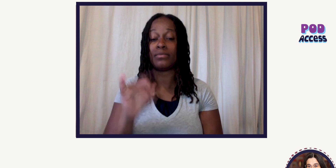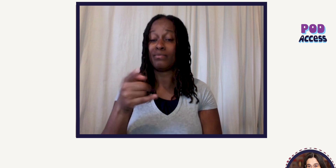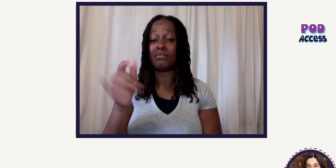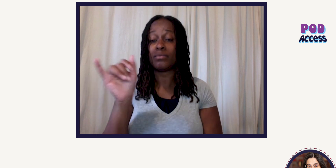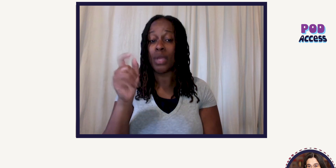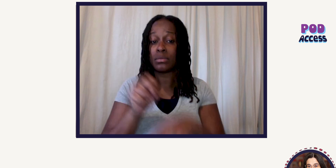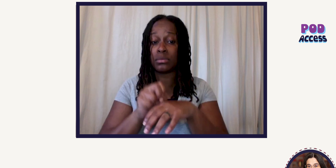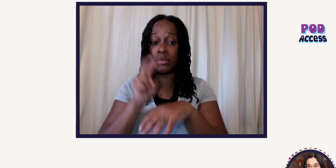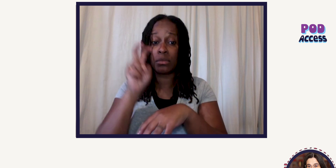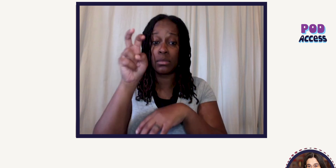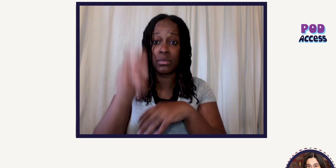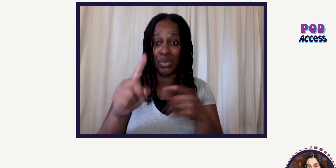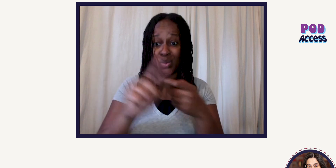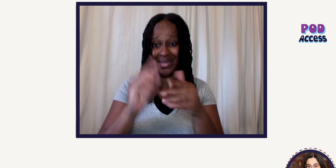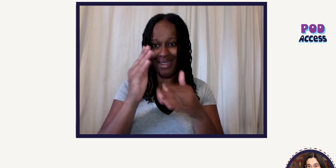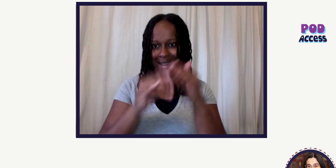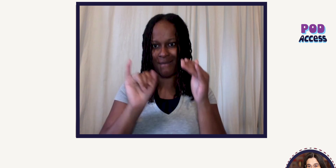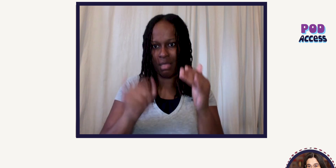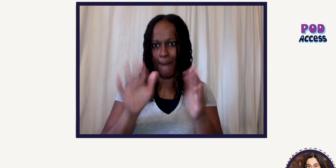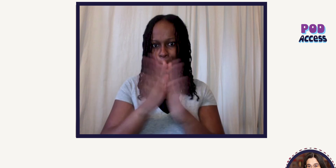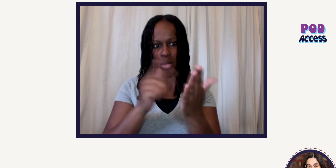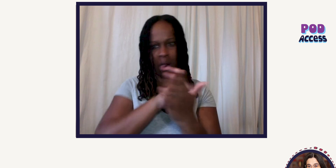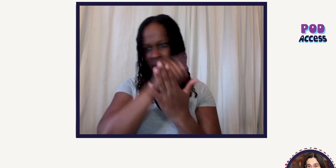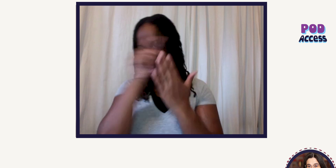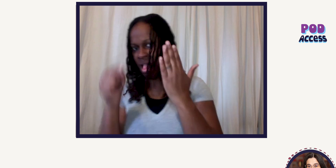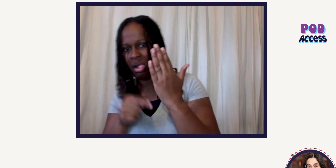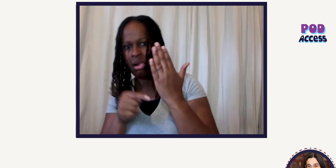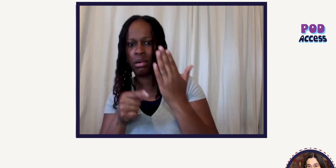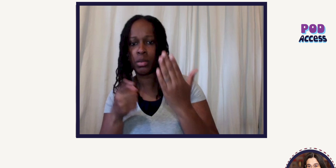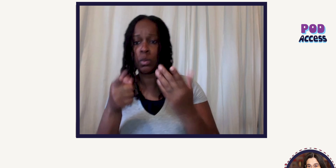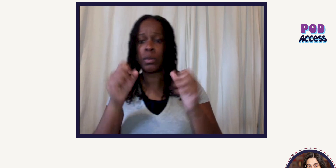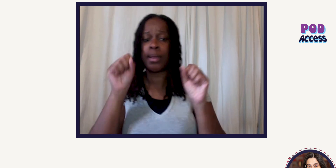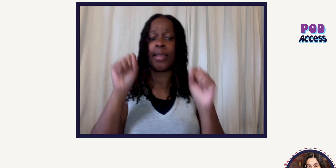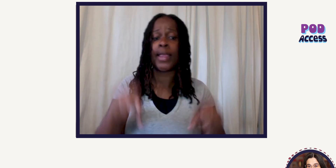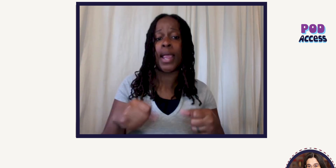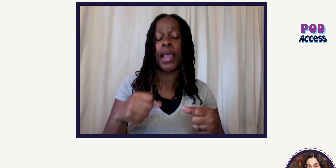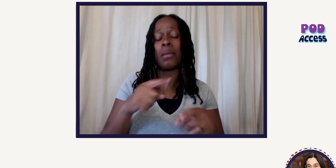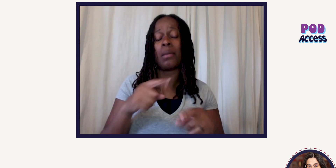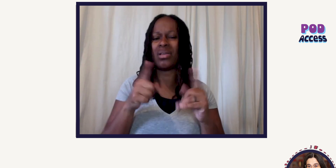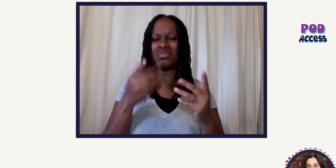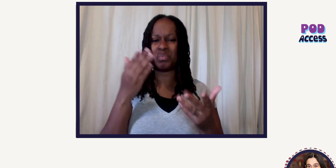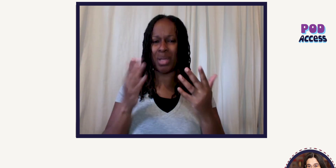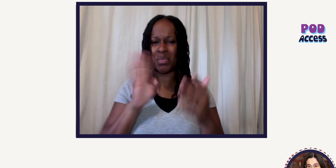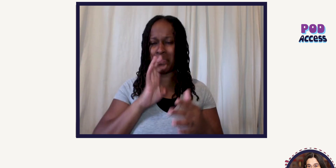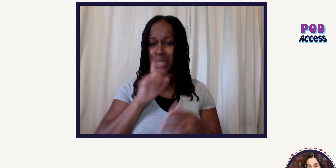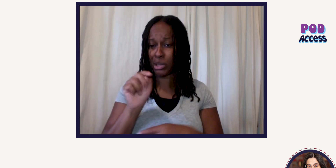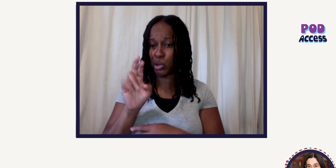Like, if you try to jump to the end of the book, you can, but it’s probably going to be tricky, and you may end up scratching your head in a few months like,